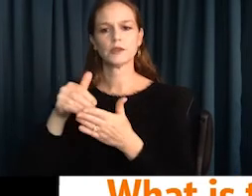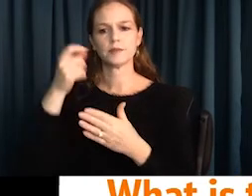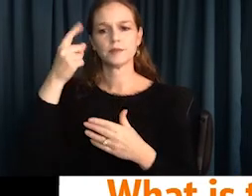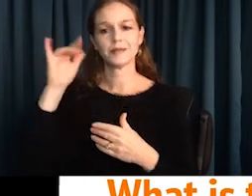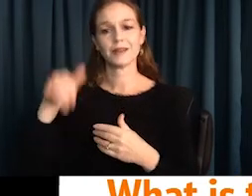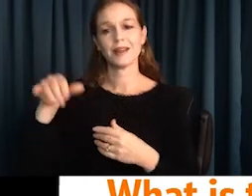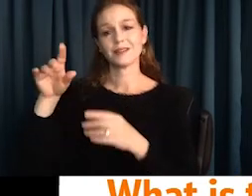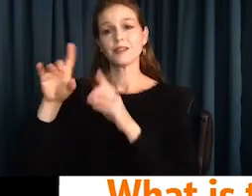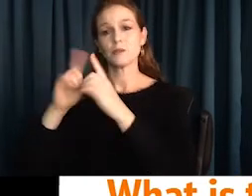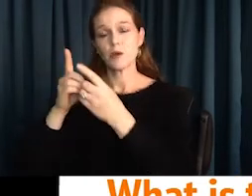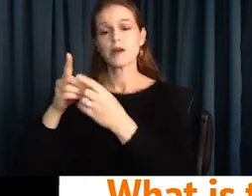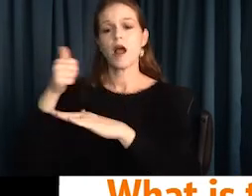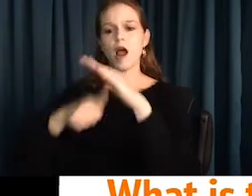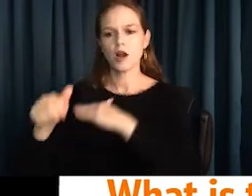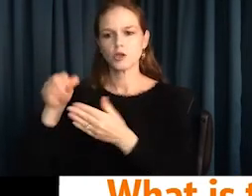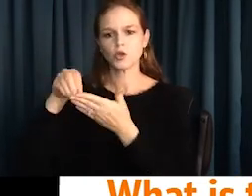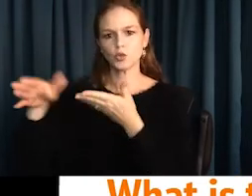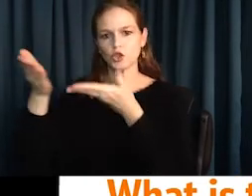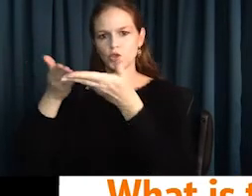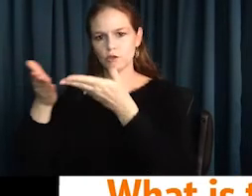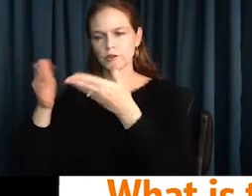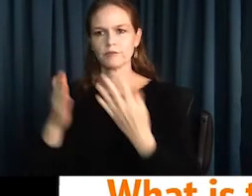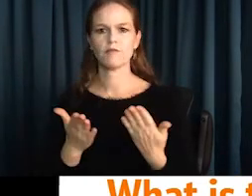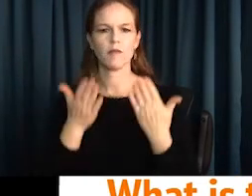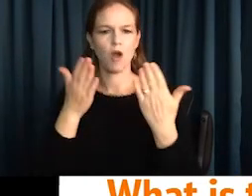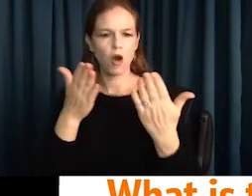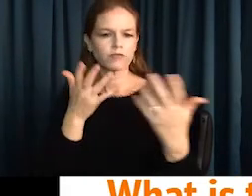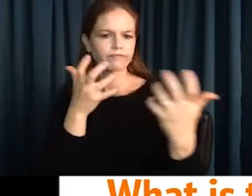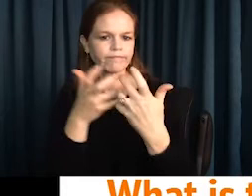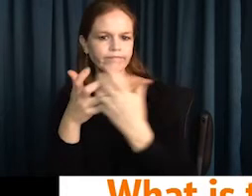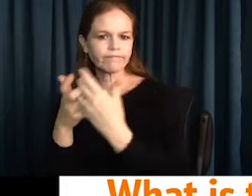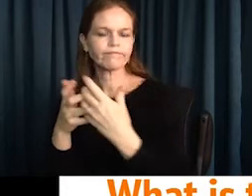student services which offers specialized instruction and services to students with